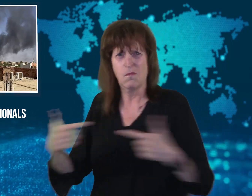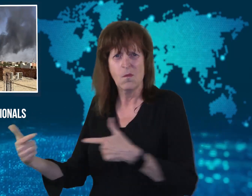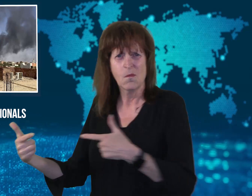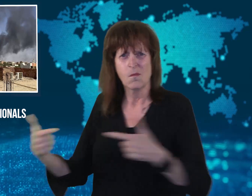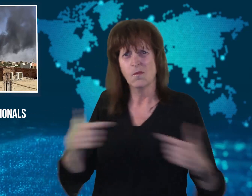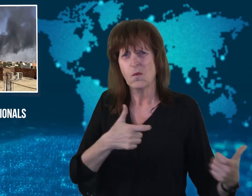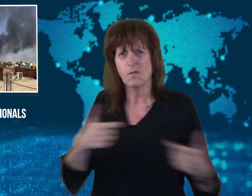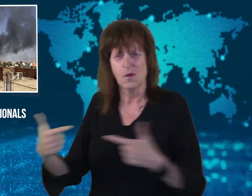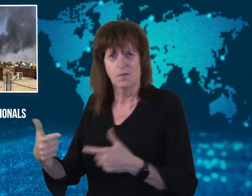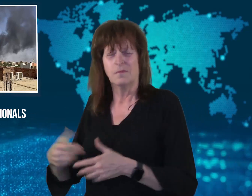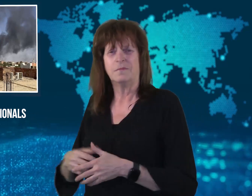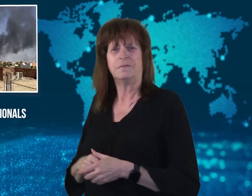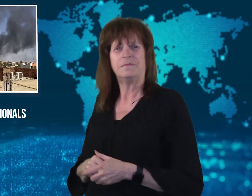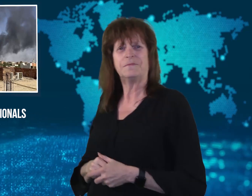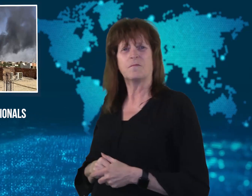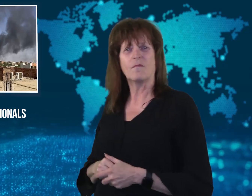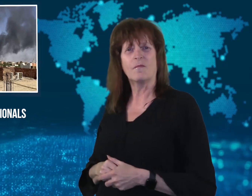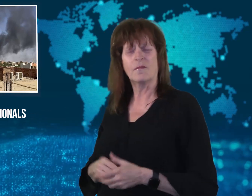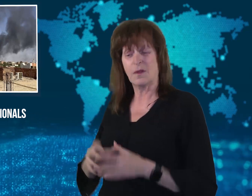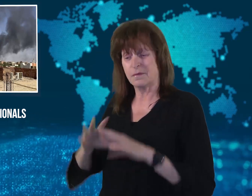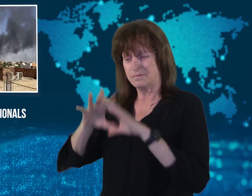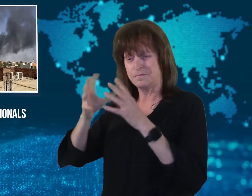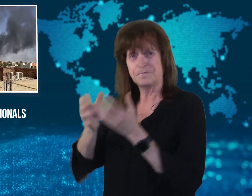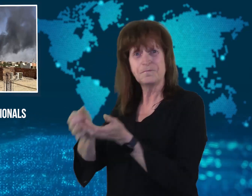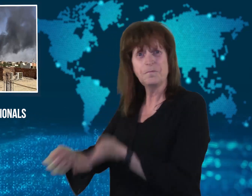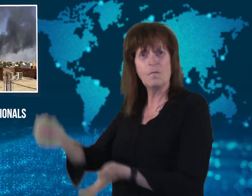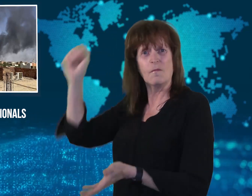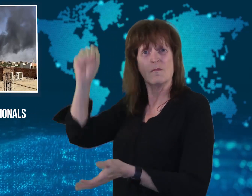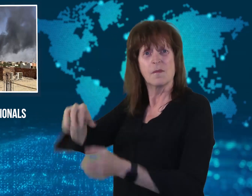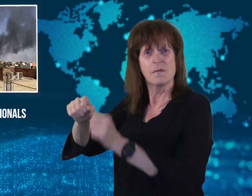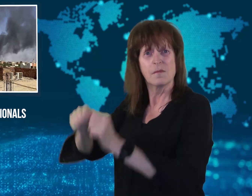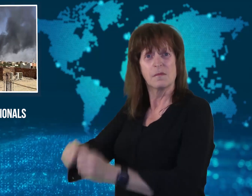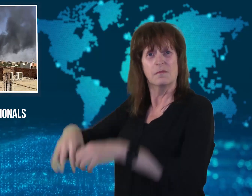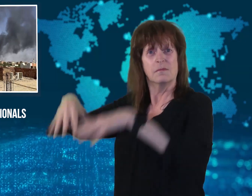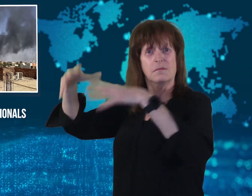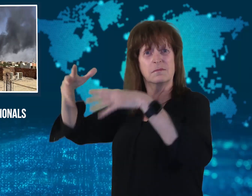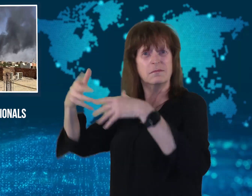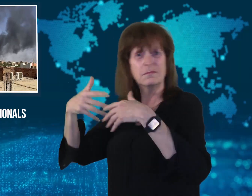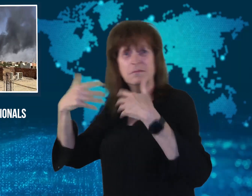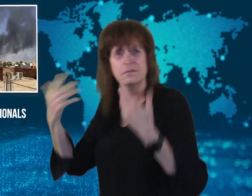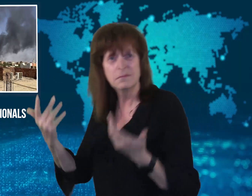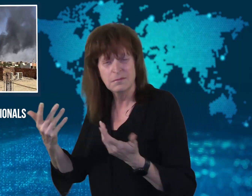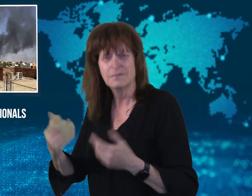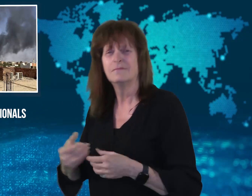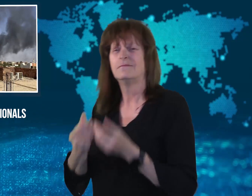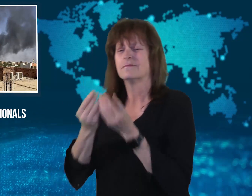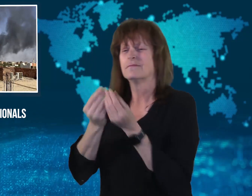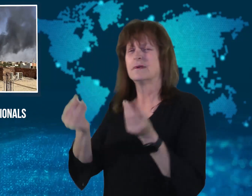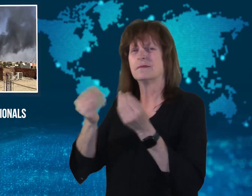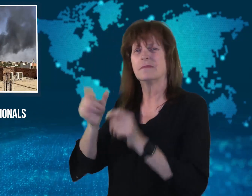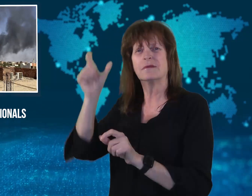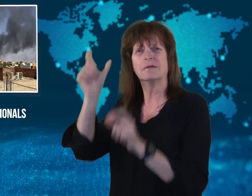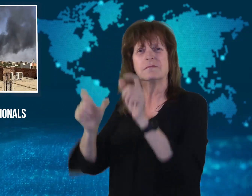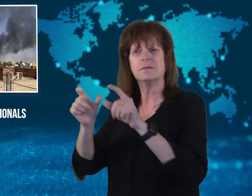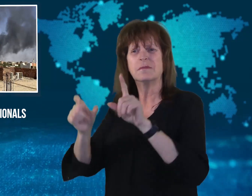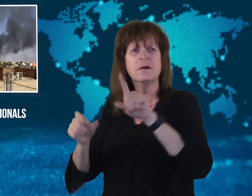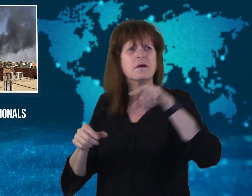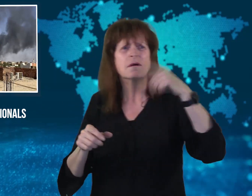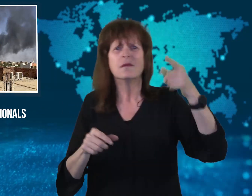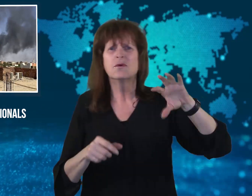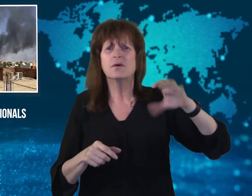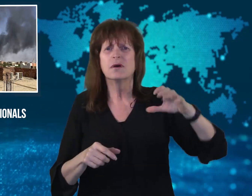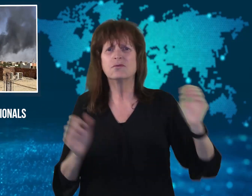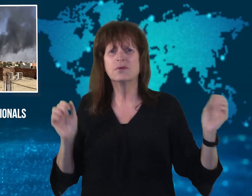The bombing means that thousands of foreigners - including diplomats